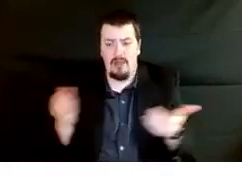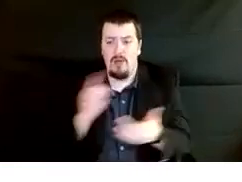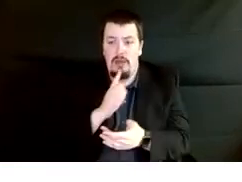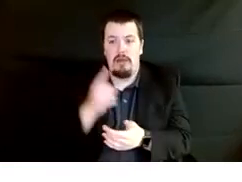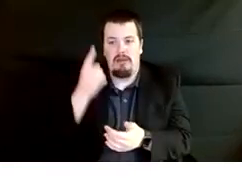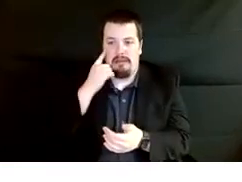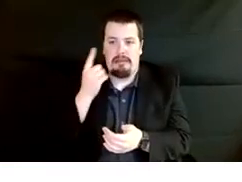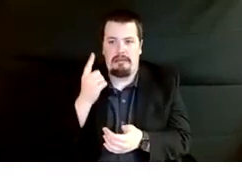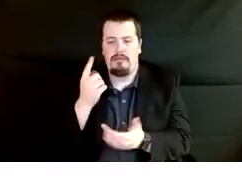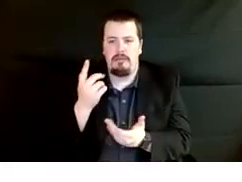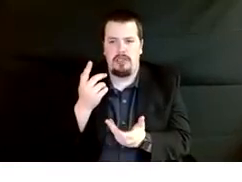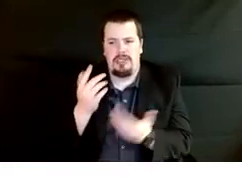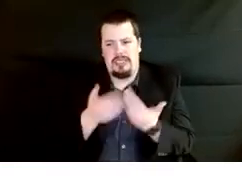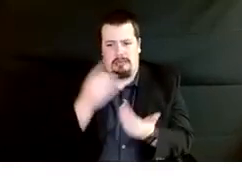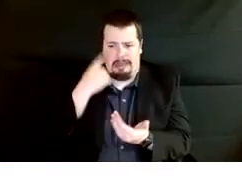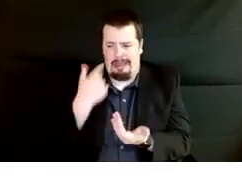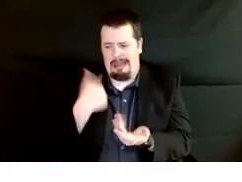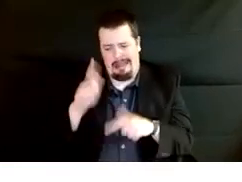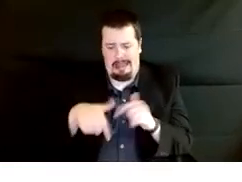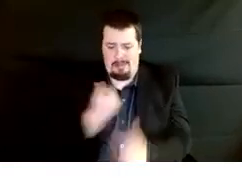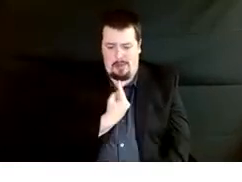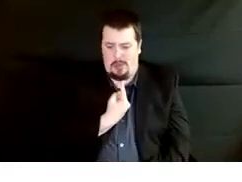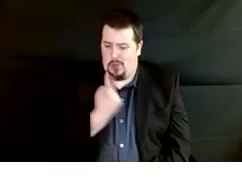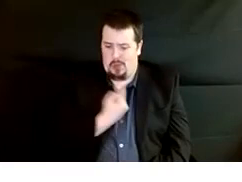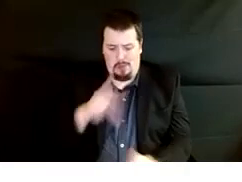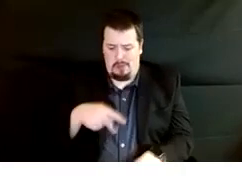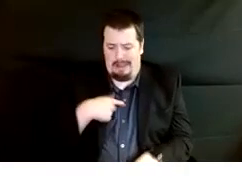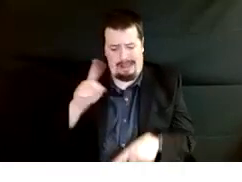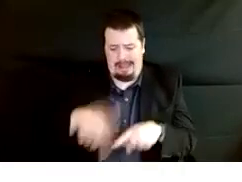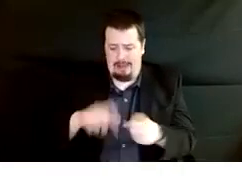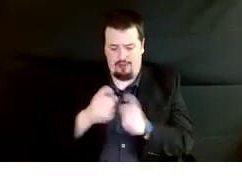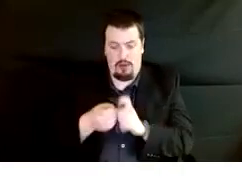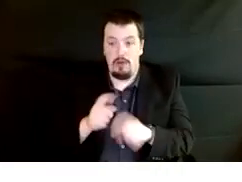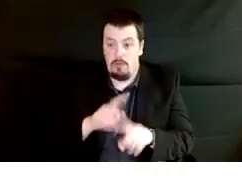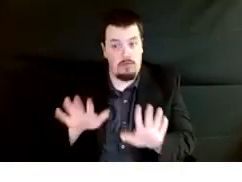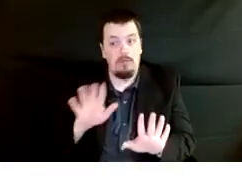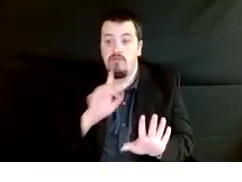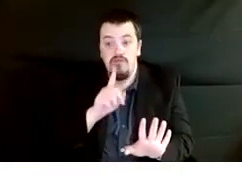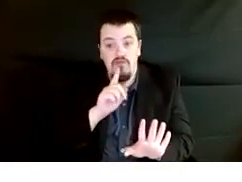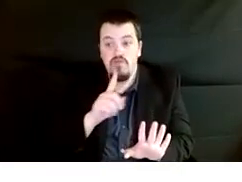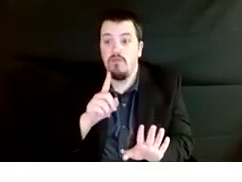um that what can you change ..you're just one person um the truth is um it really does matter